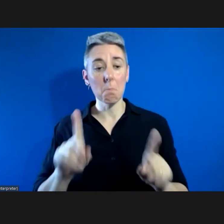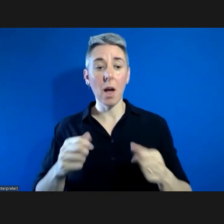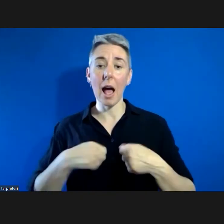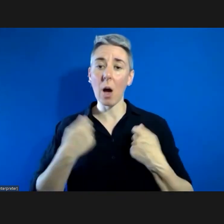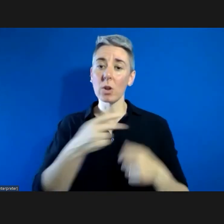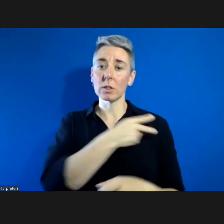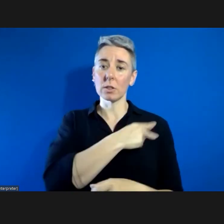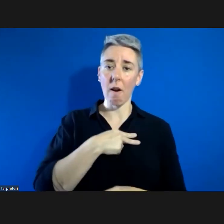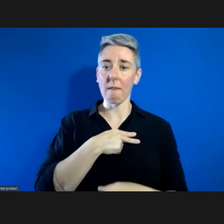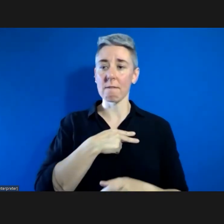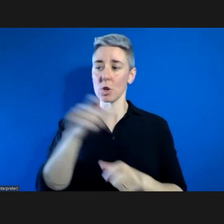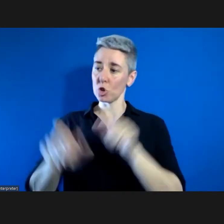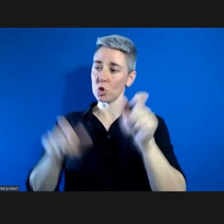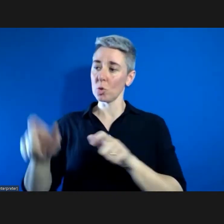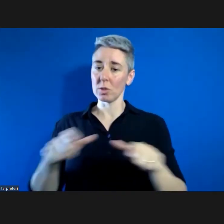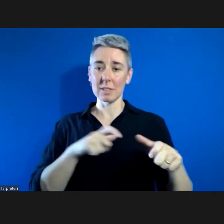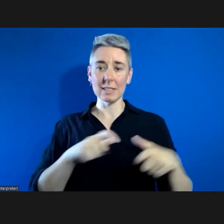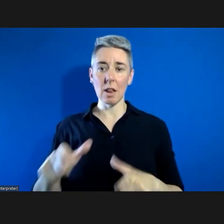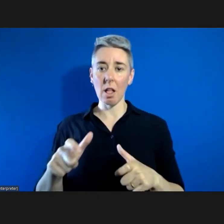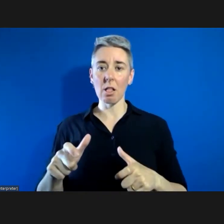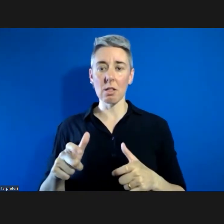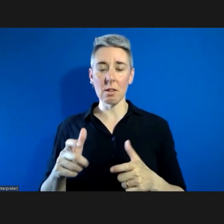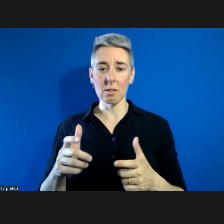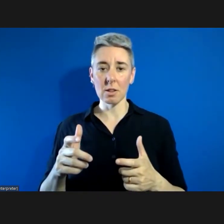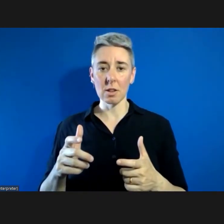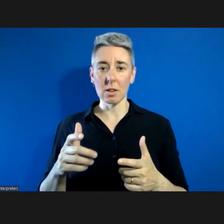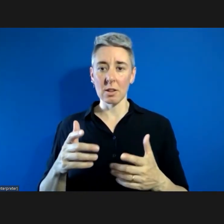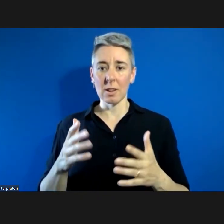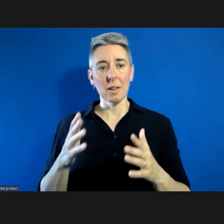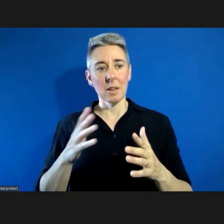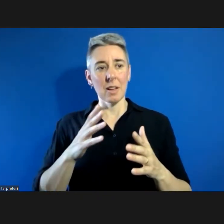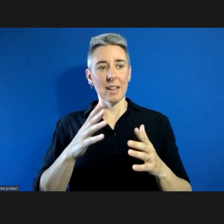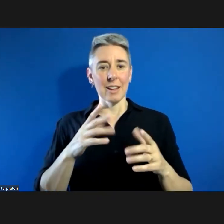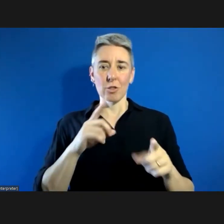the apparently enlightened proving how illiberal they are by trying to prove how liberal they are.